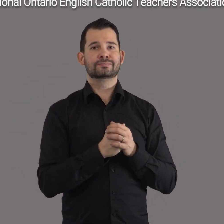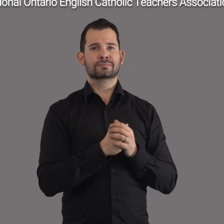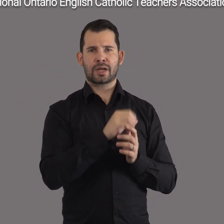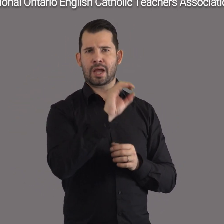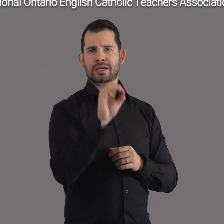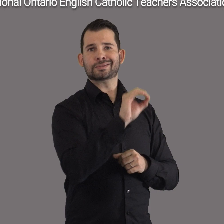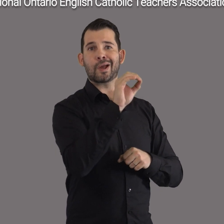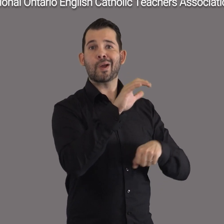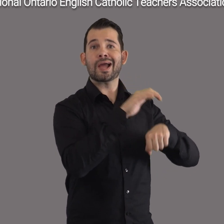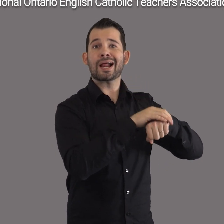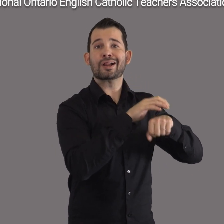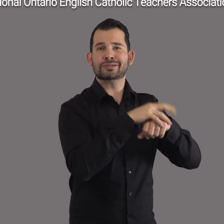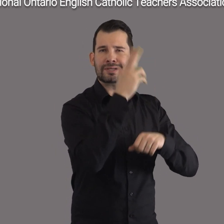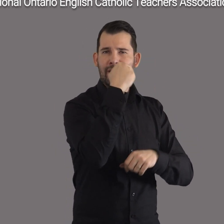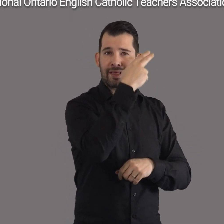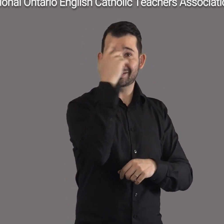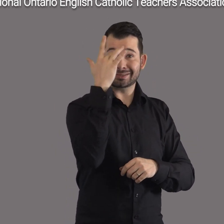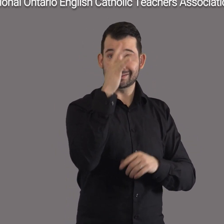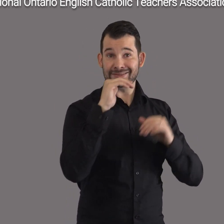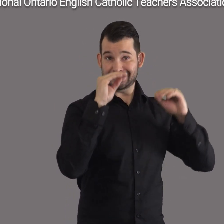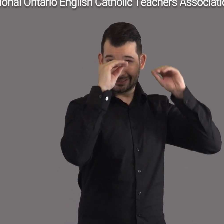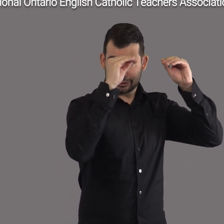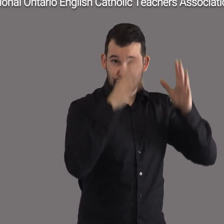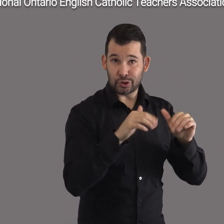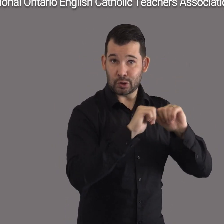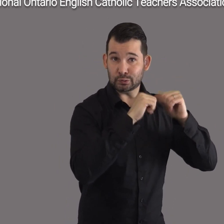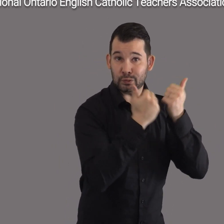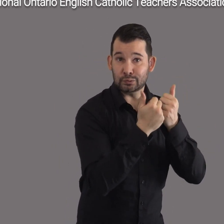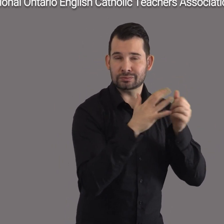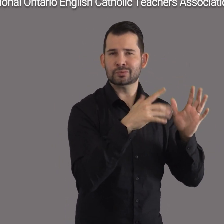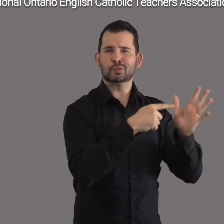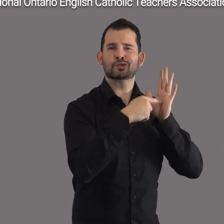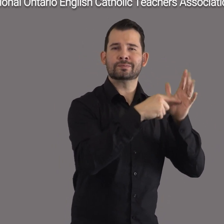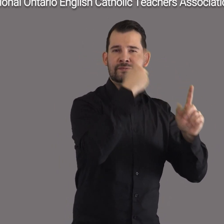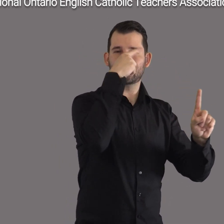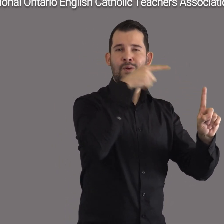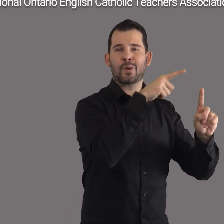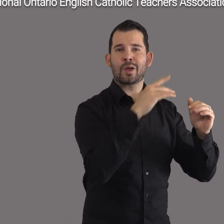National Ontario English Catholic Teachers Association